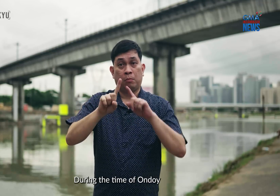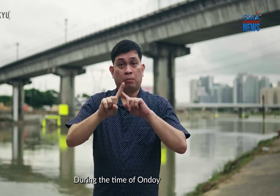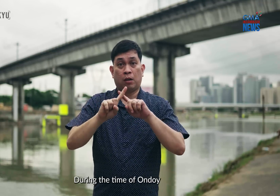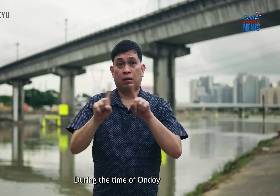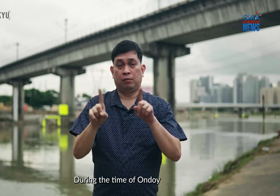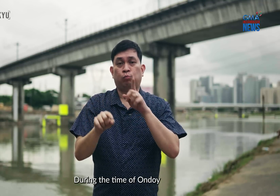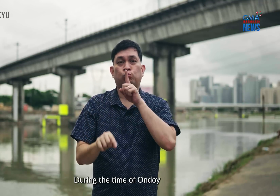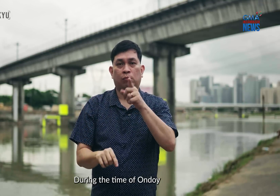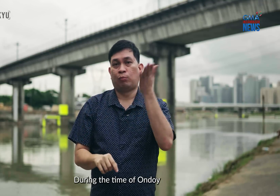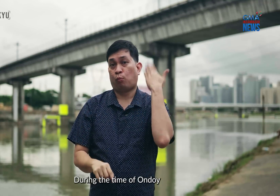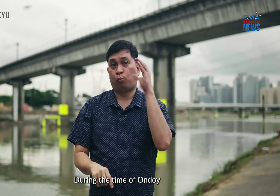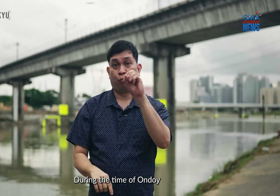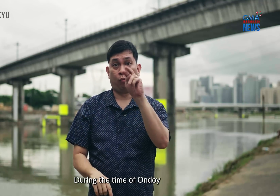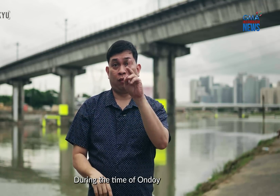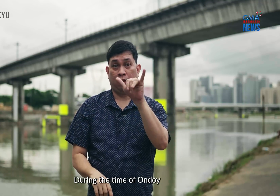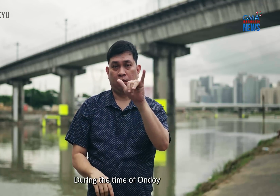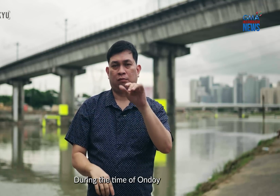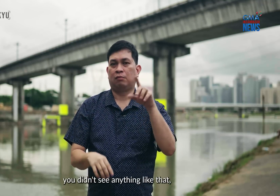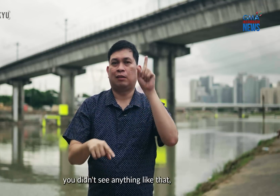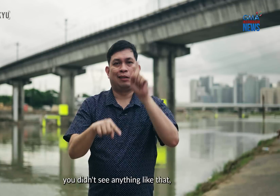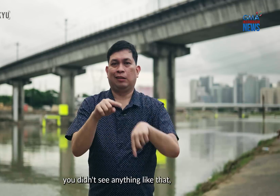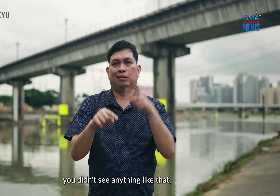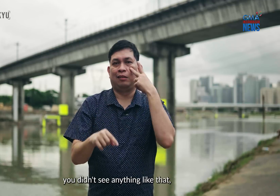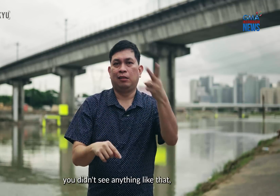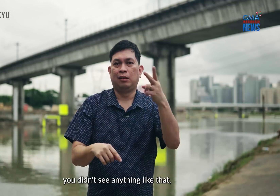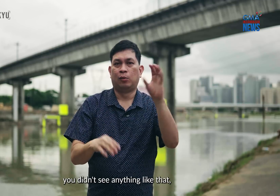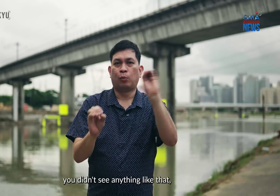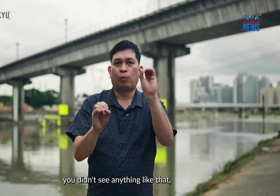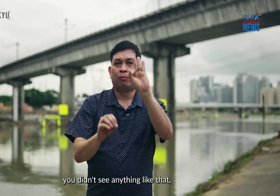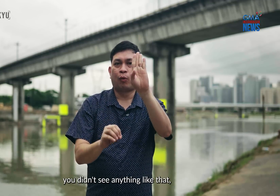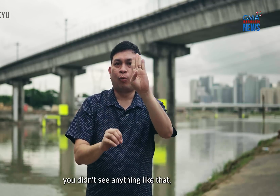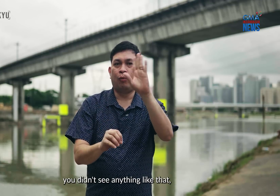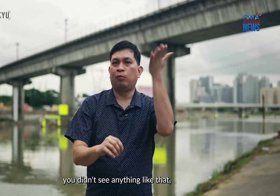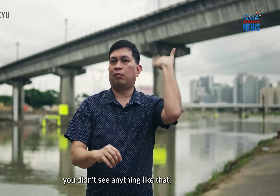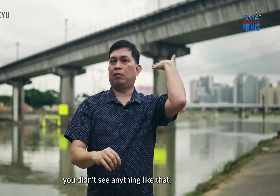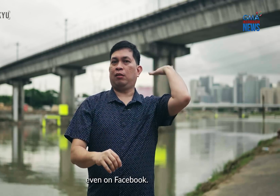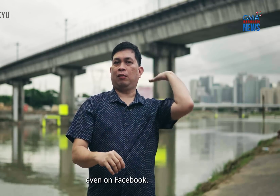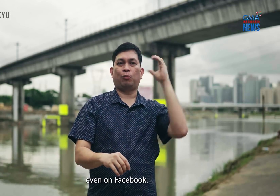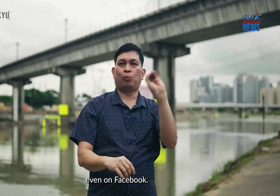and we’ll exchange messages so I can understand what they’re saying and check if we’re ready for an emergency.